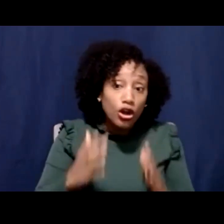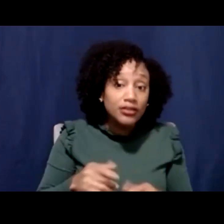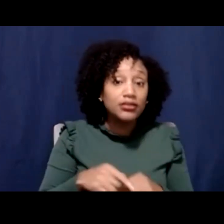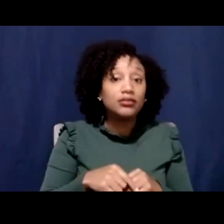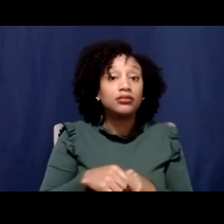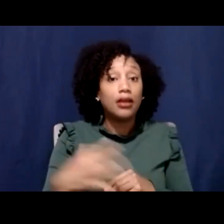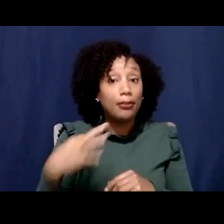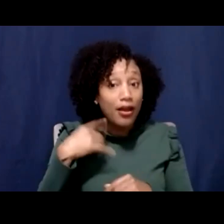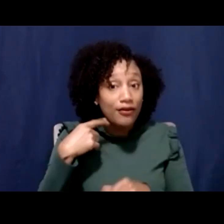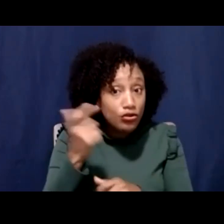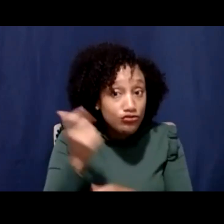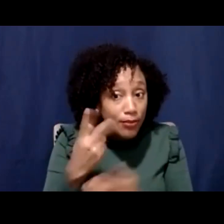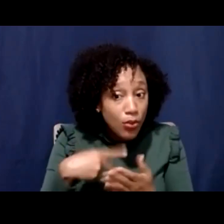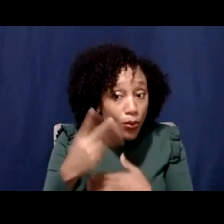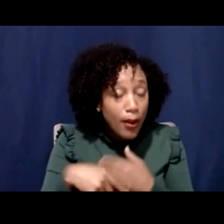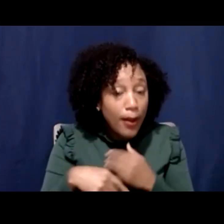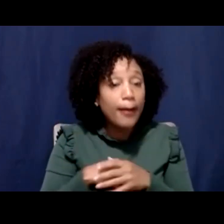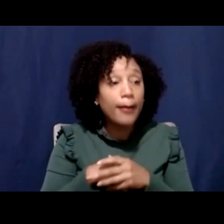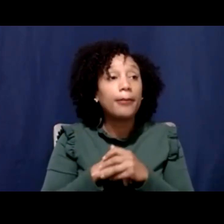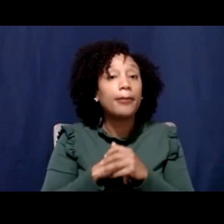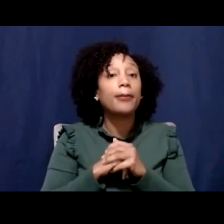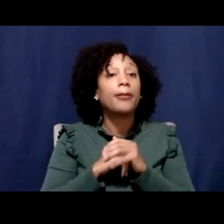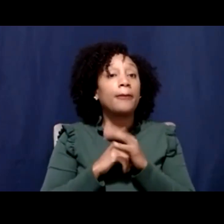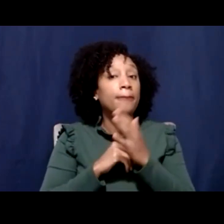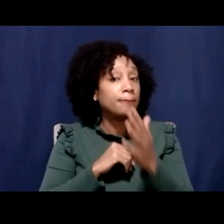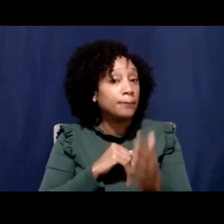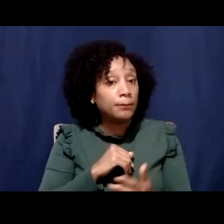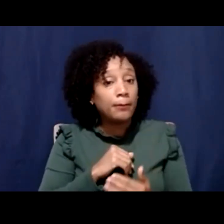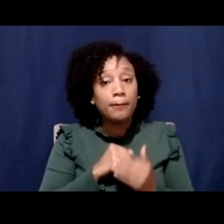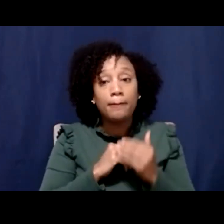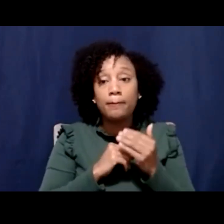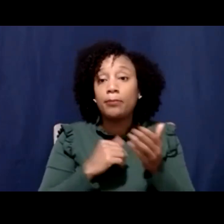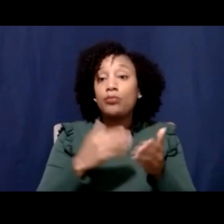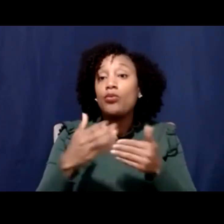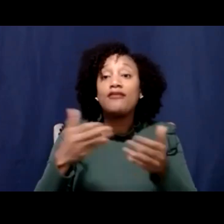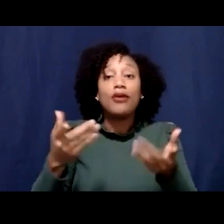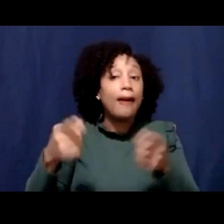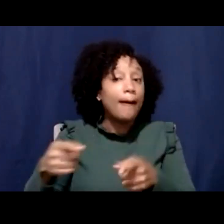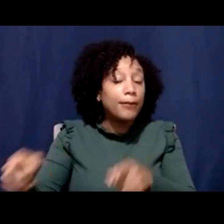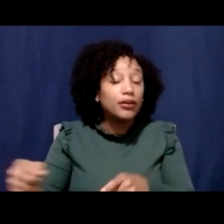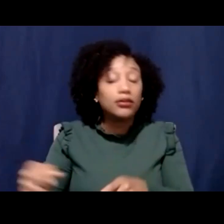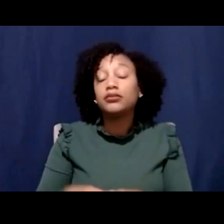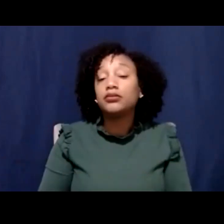for this grant program, whatever the outcome is or whatever maybe your process is,